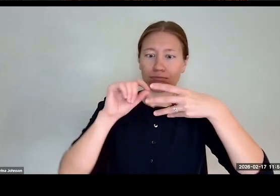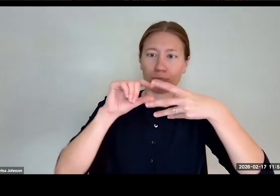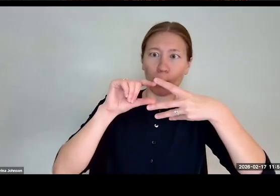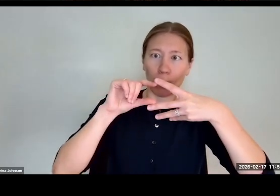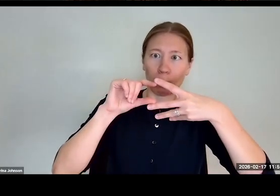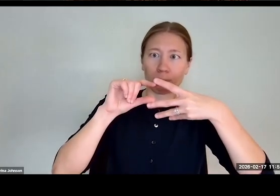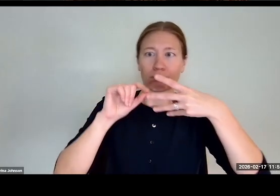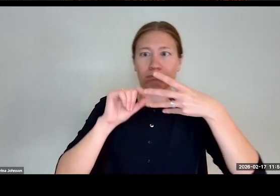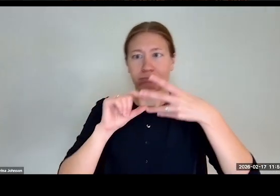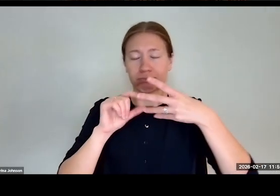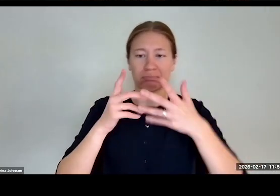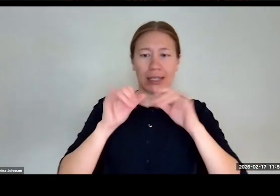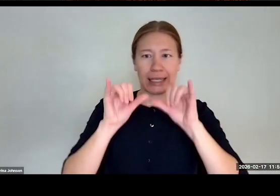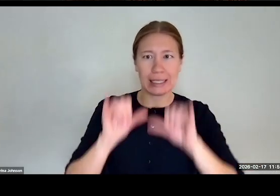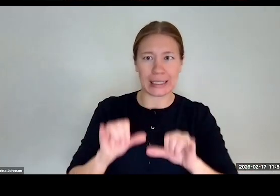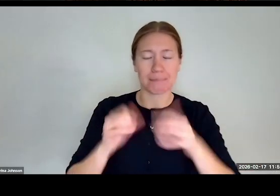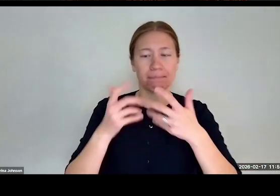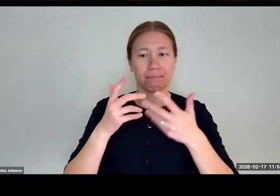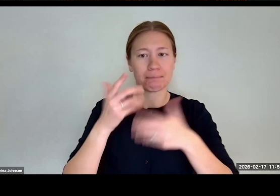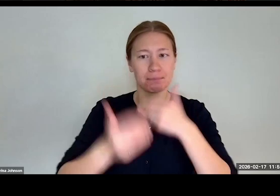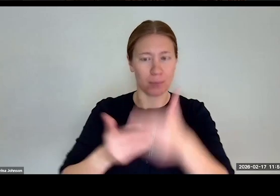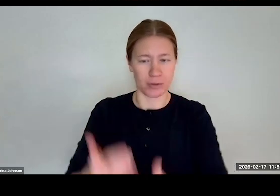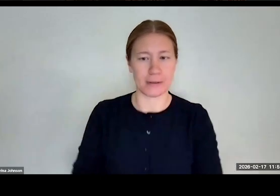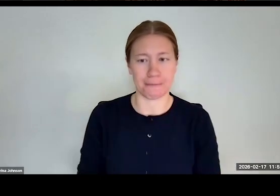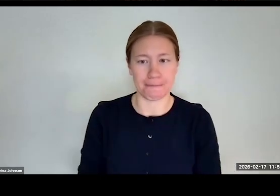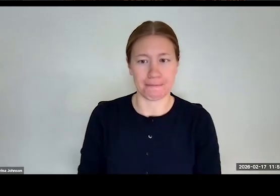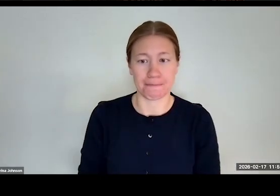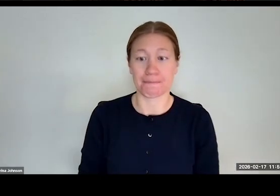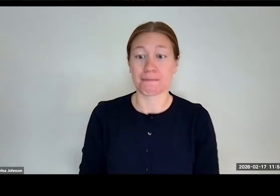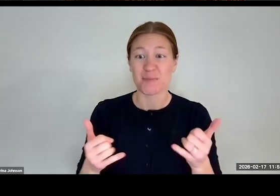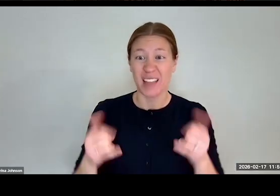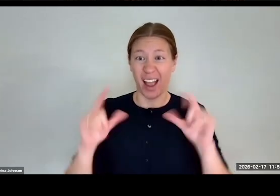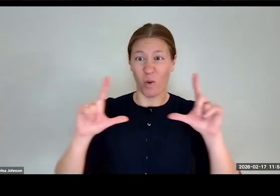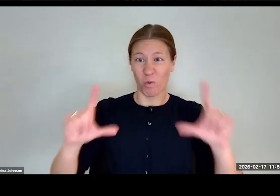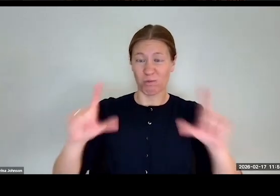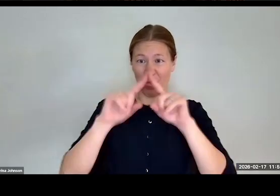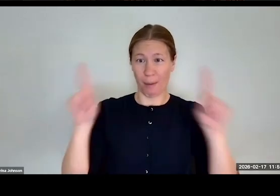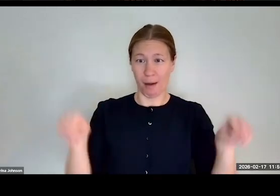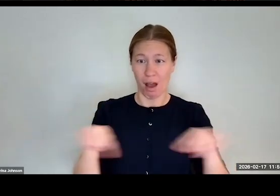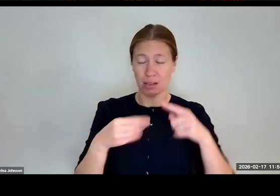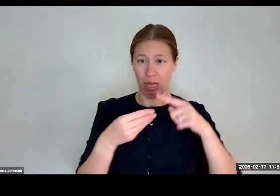So the other challenge I have on this slide is I've got text running right outside of the text box. This is not good visually if I'm in screen share mode,